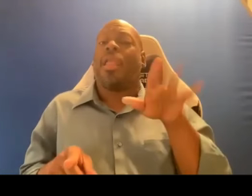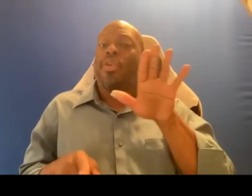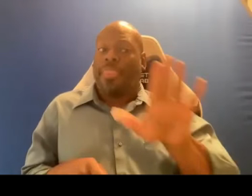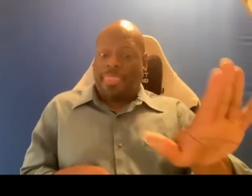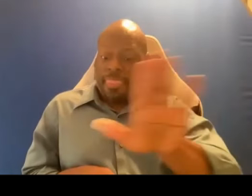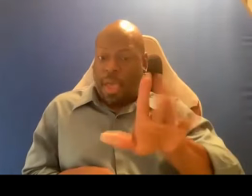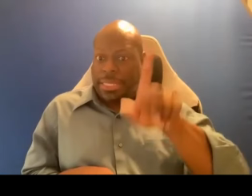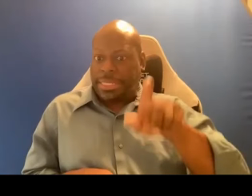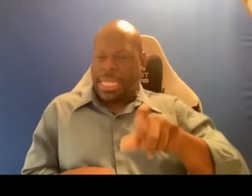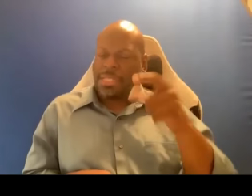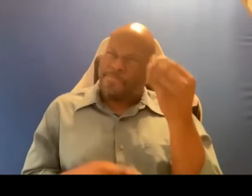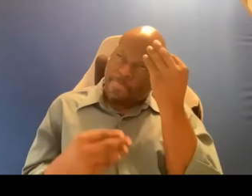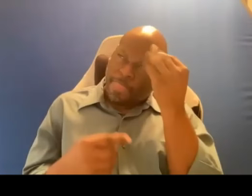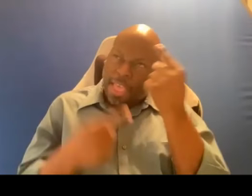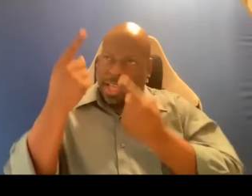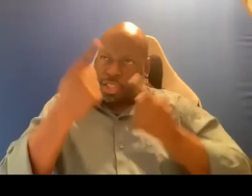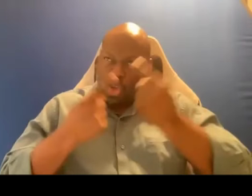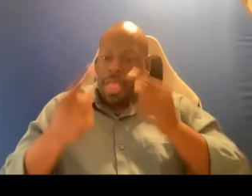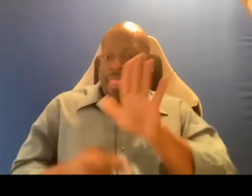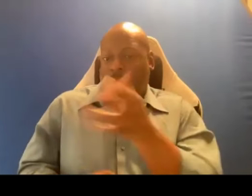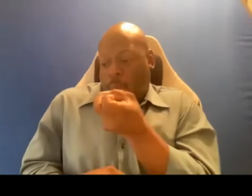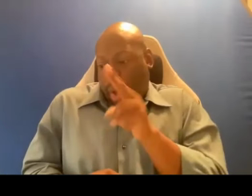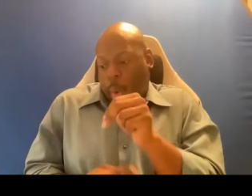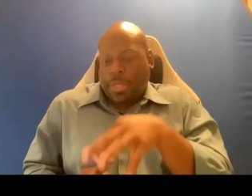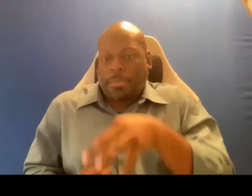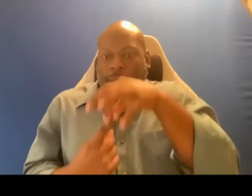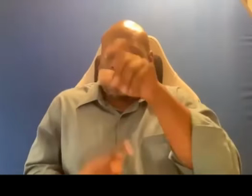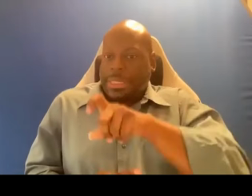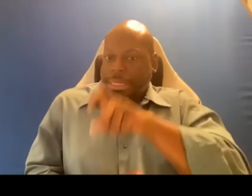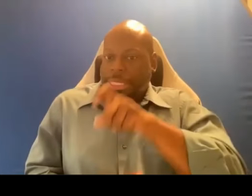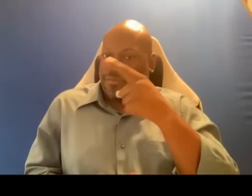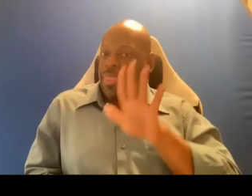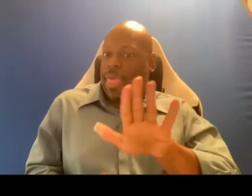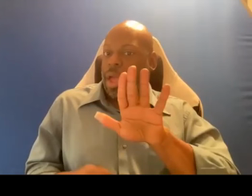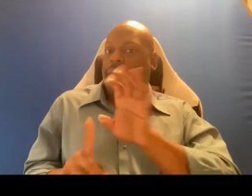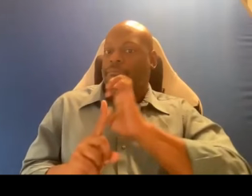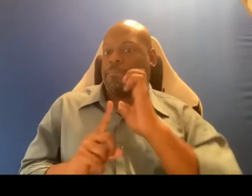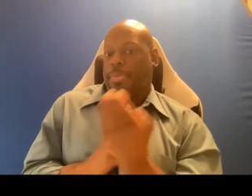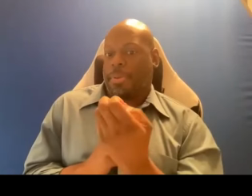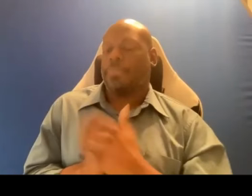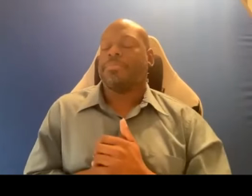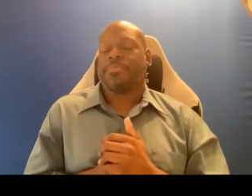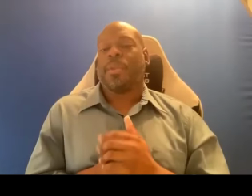supports may be necessary in his or her school environment. We will speak more on resources